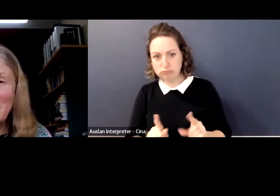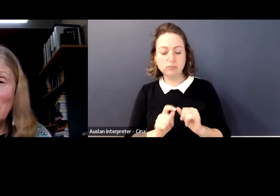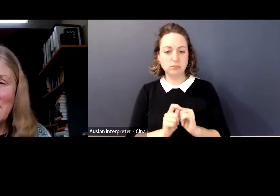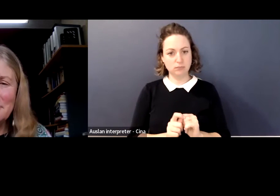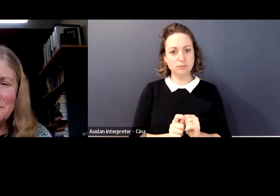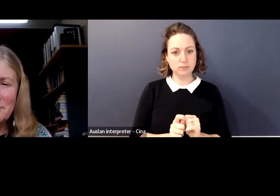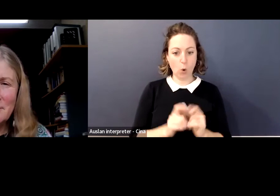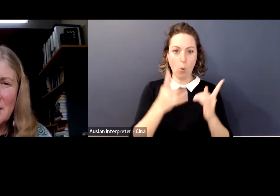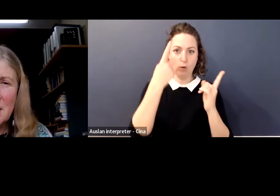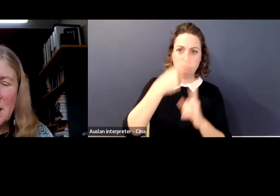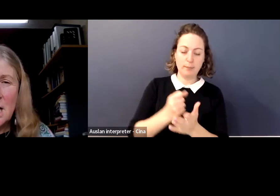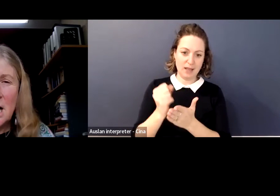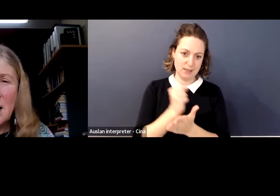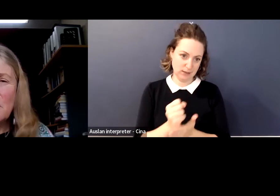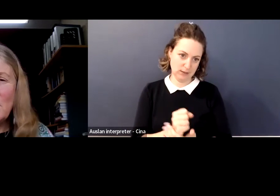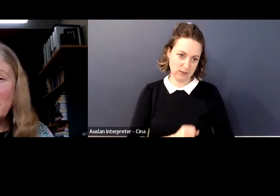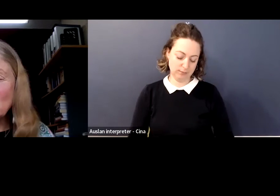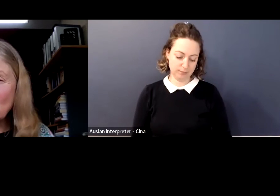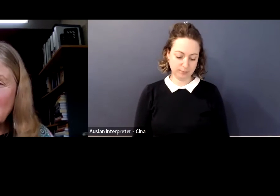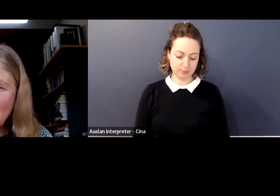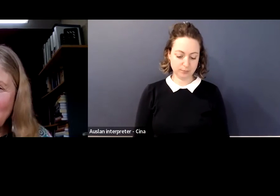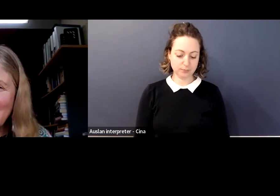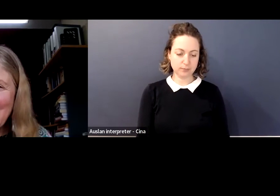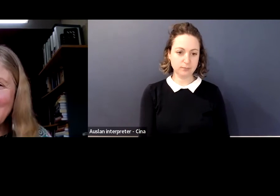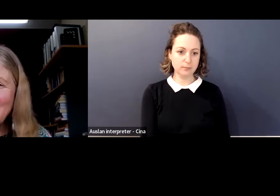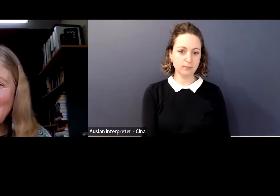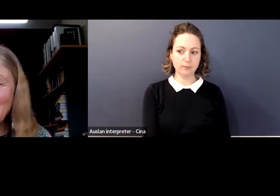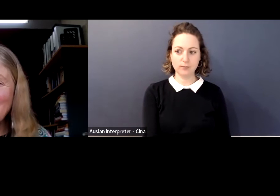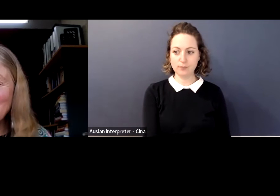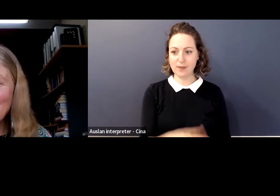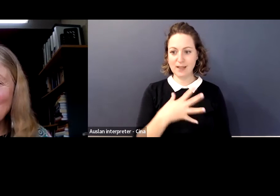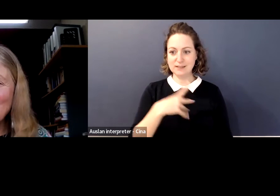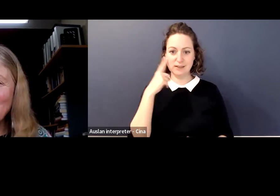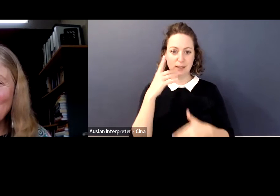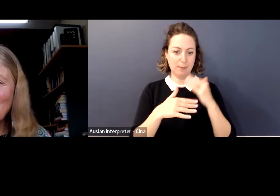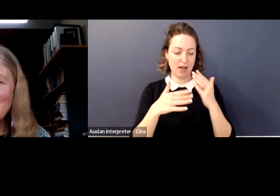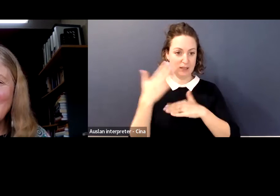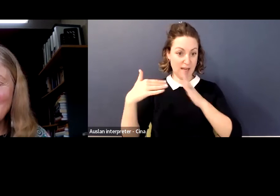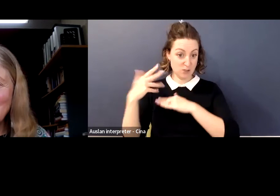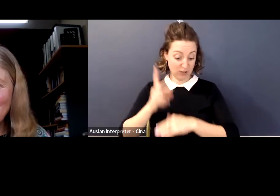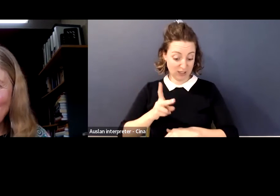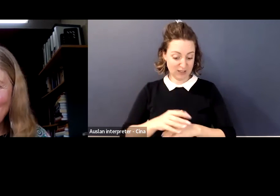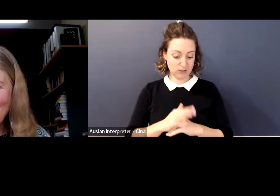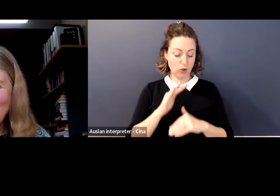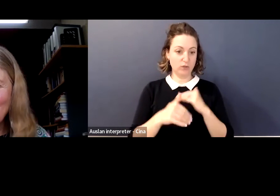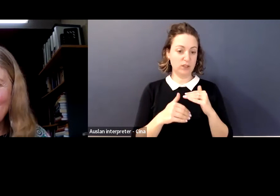calculate. We have to look at history again in terms of documentation and consultation with